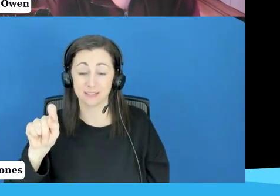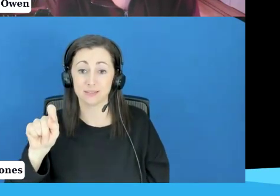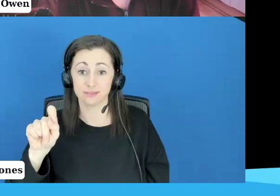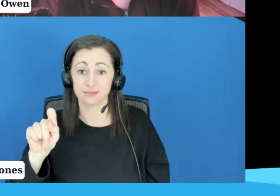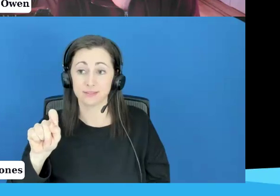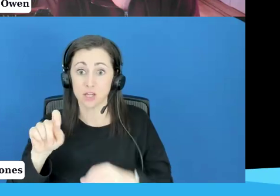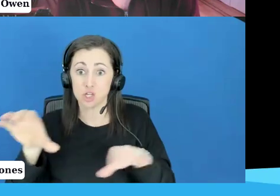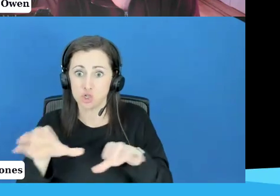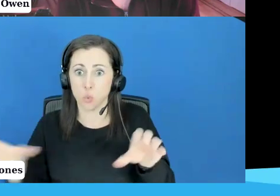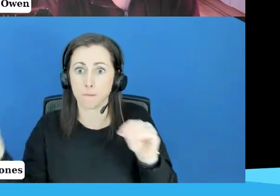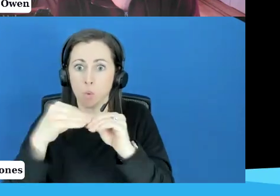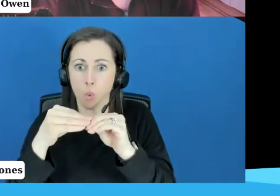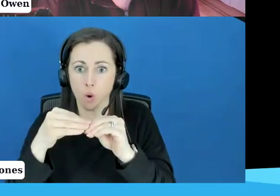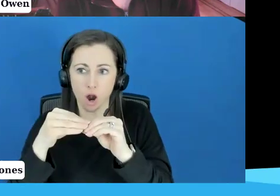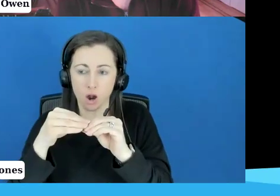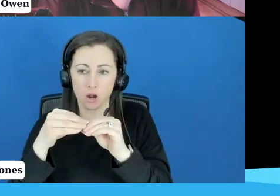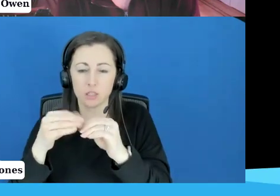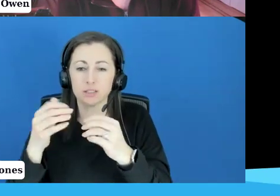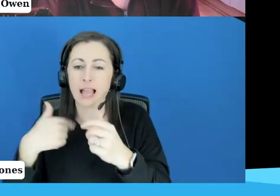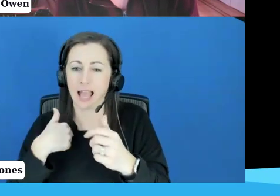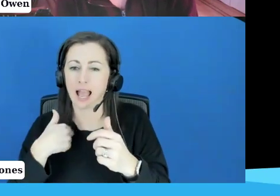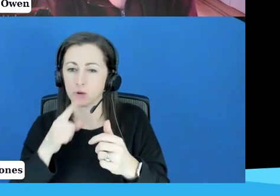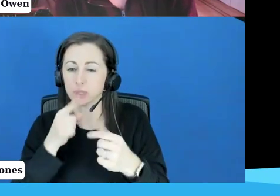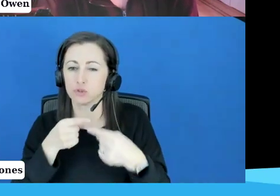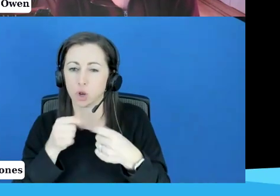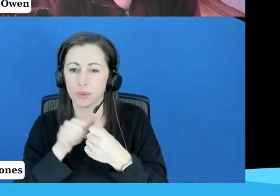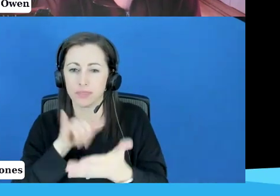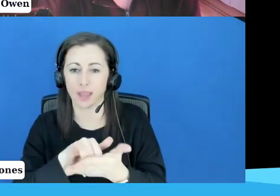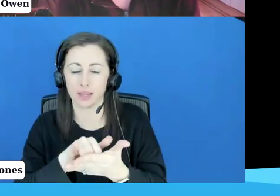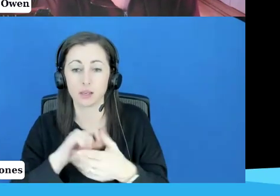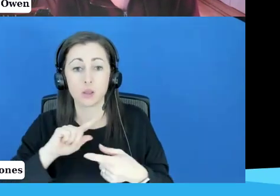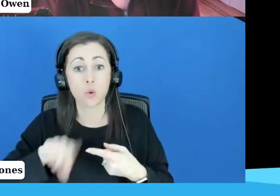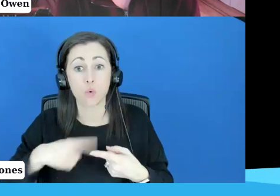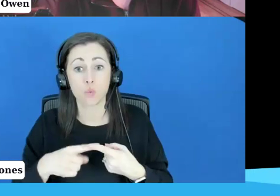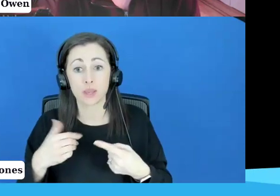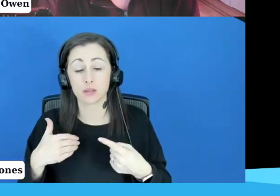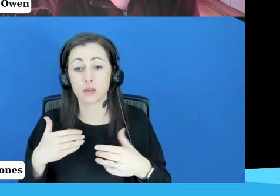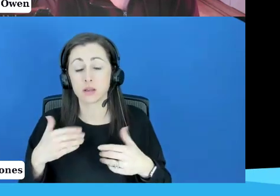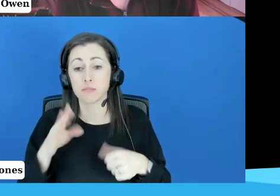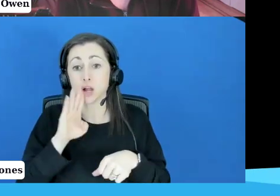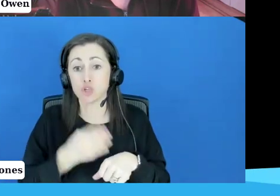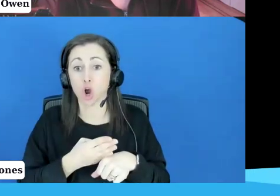I battled with that a lot when my girls were, when my oldest was a lot younger,